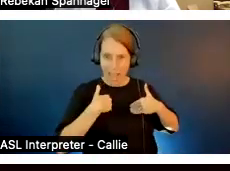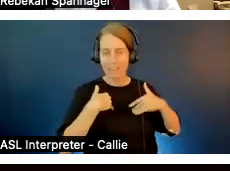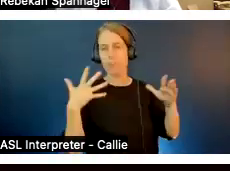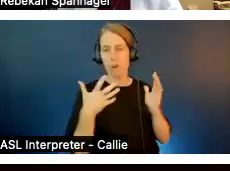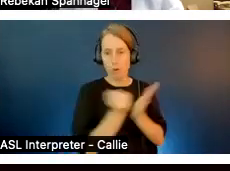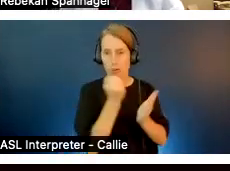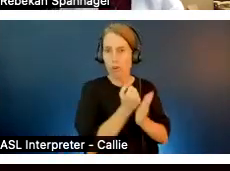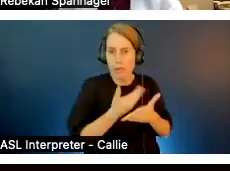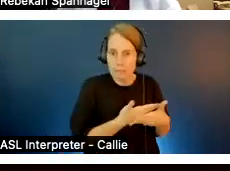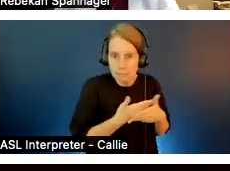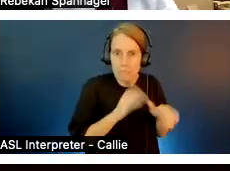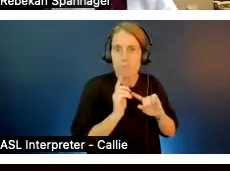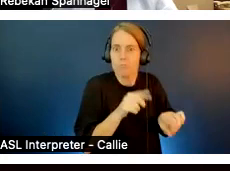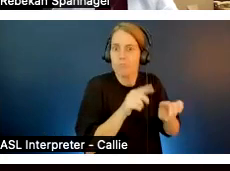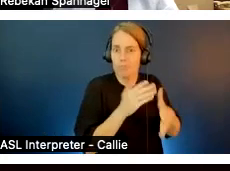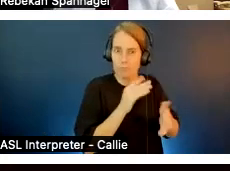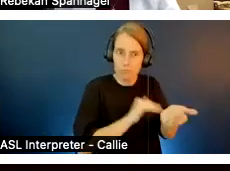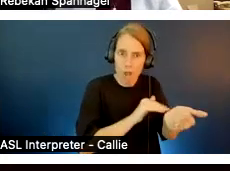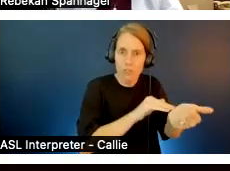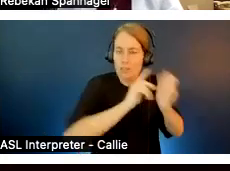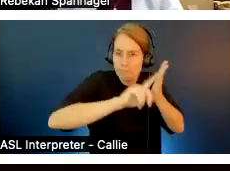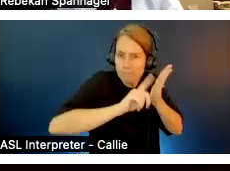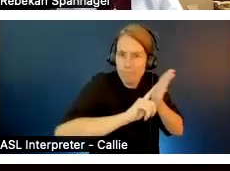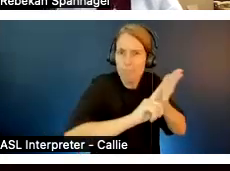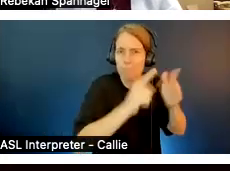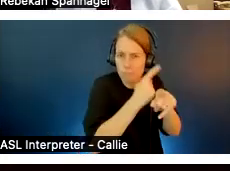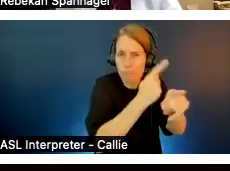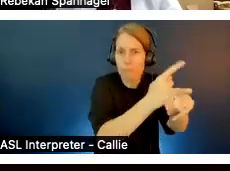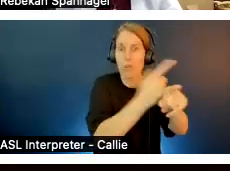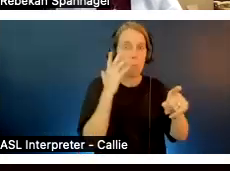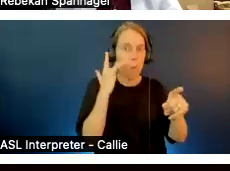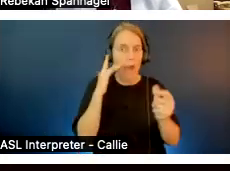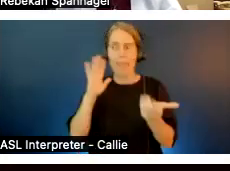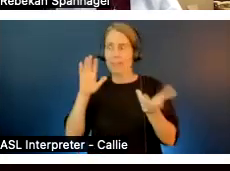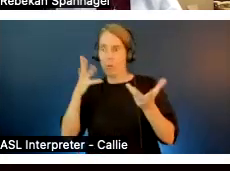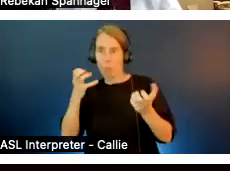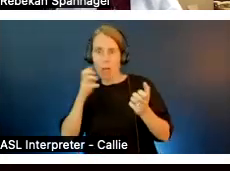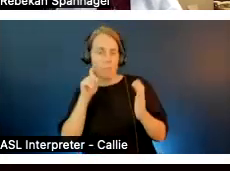identify health and developmental diagnosis because we know now that it is crucial to